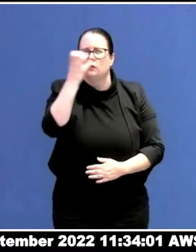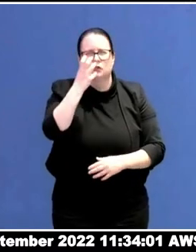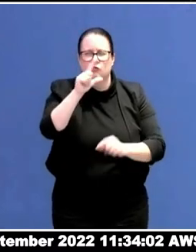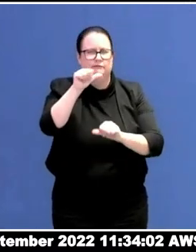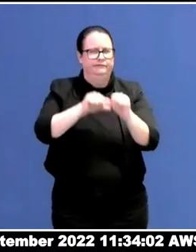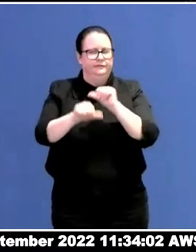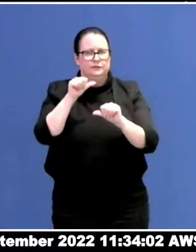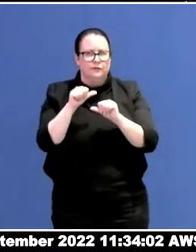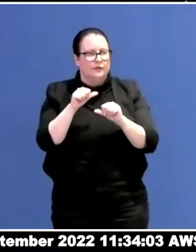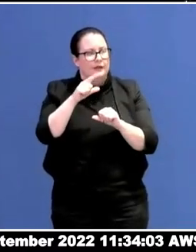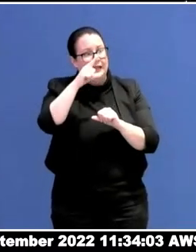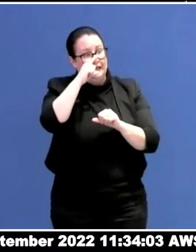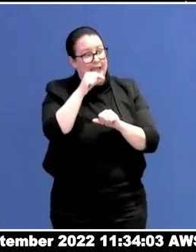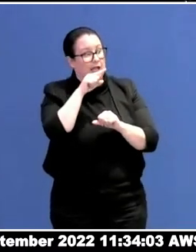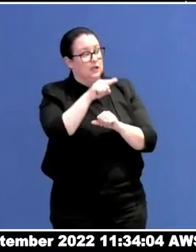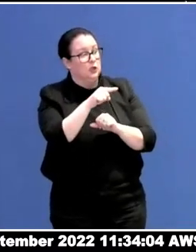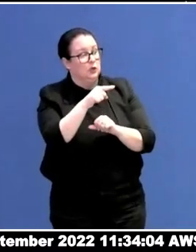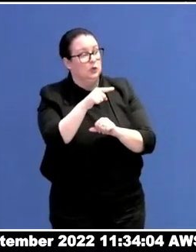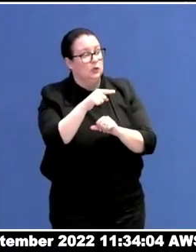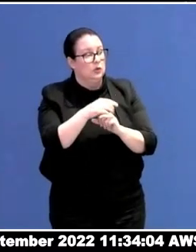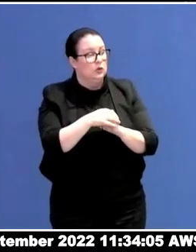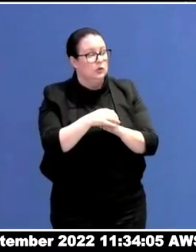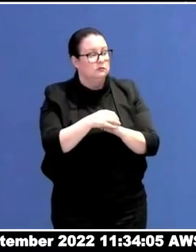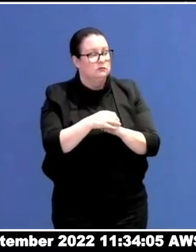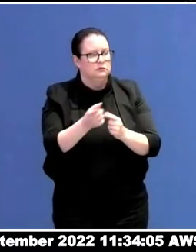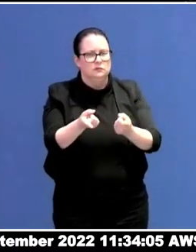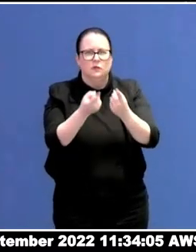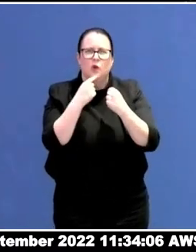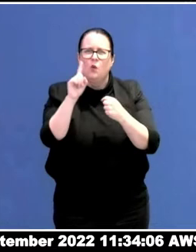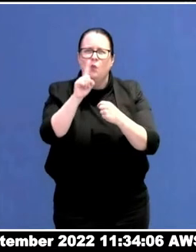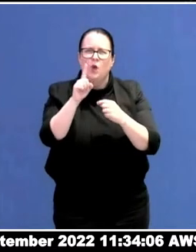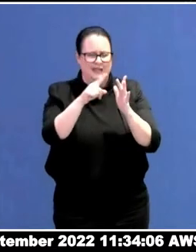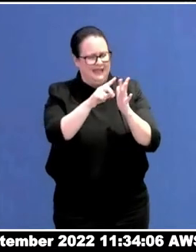you if you could just briefly indicate what you mean by the words "intense support".